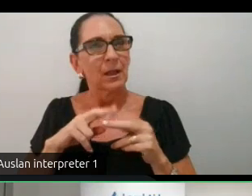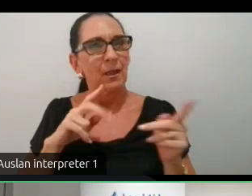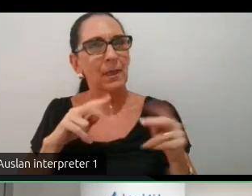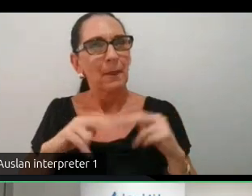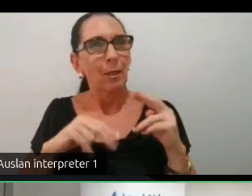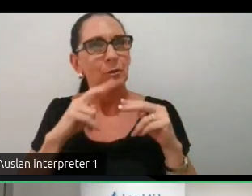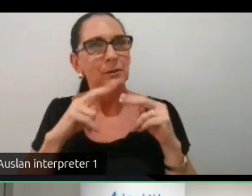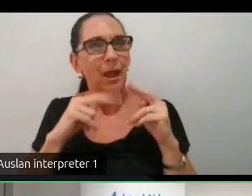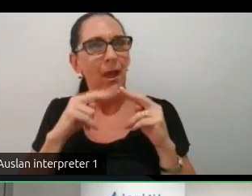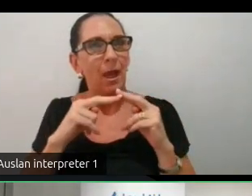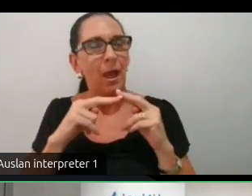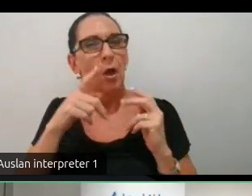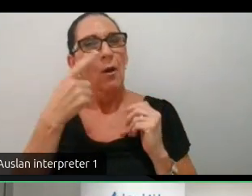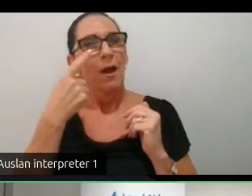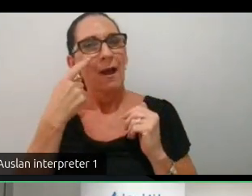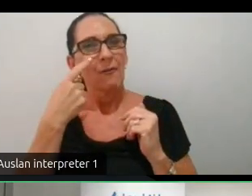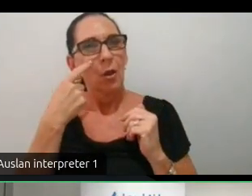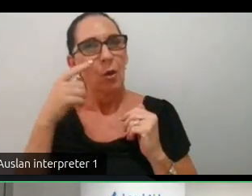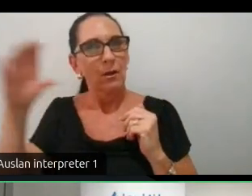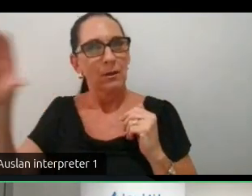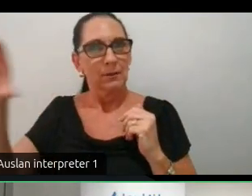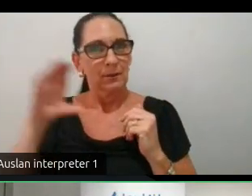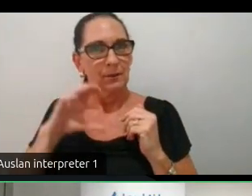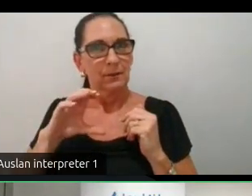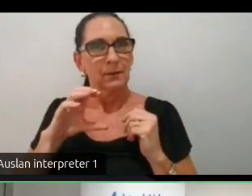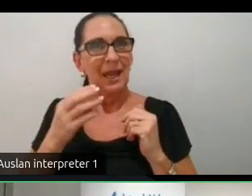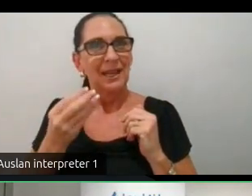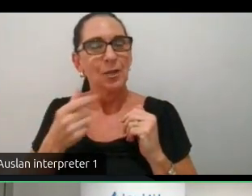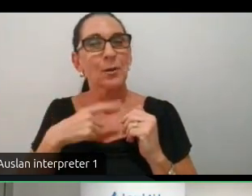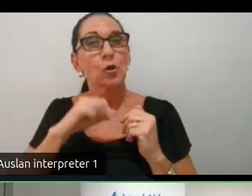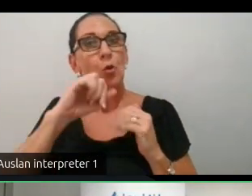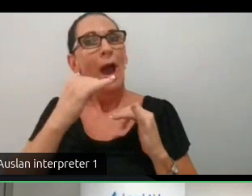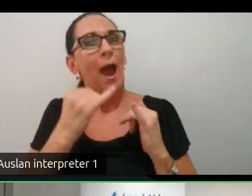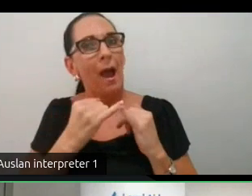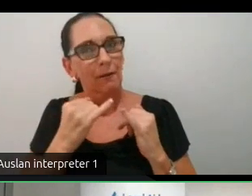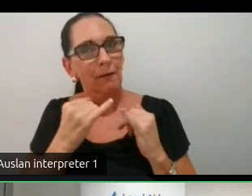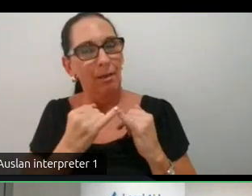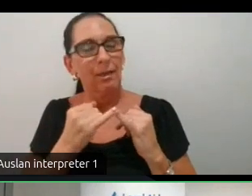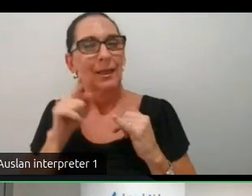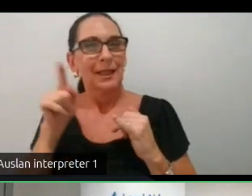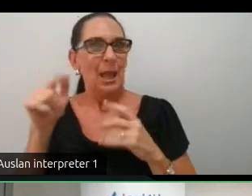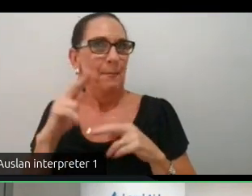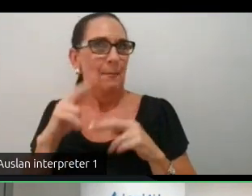yeah. You But if you're looking at taking a cash settlement because your uncle's a builder, make